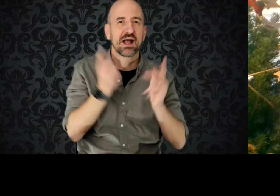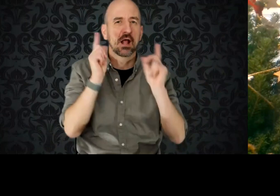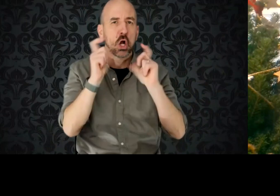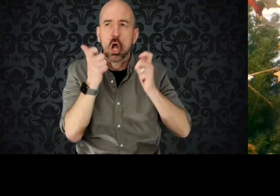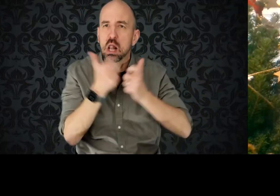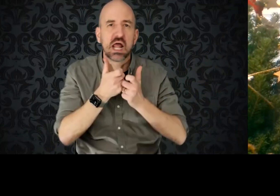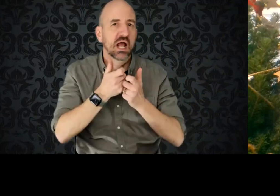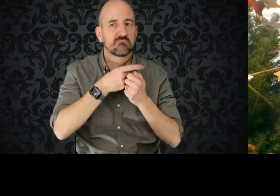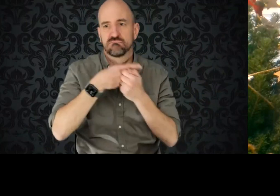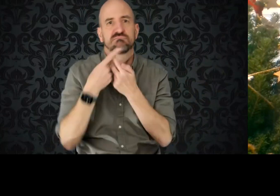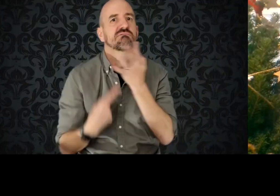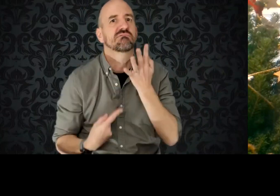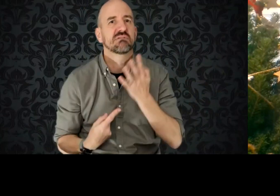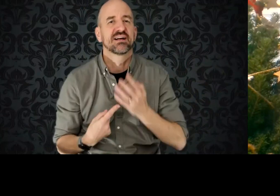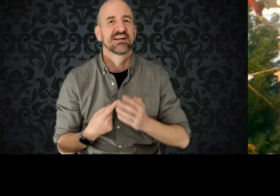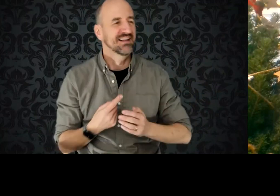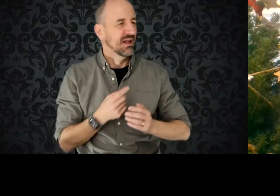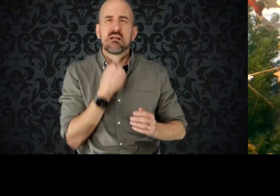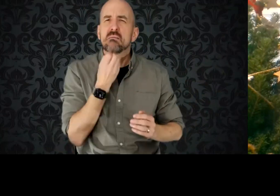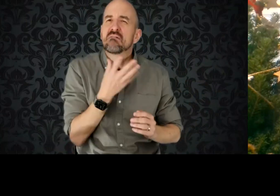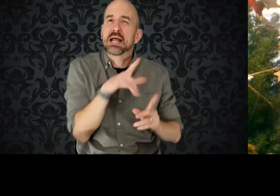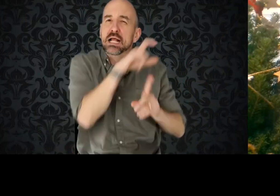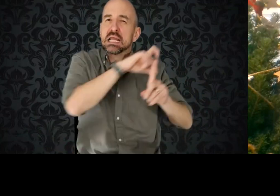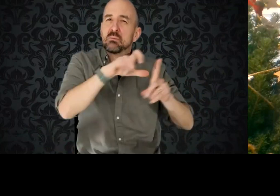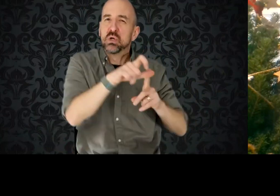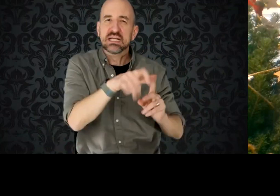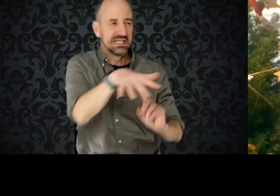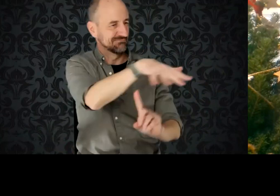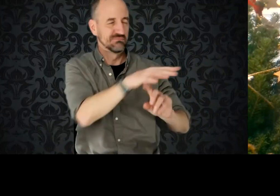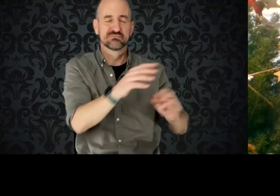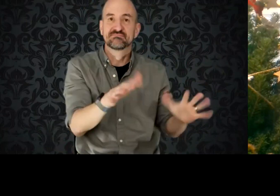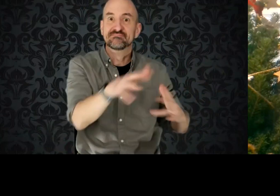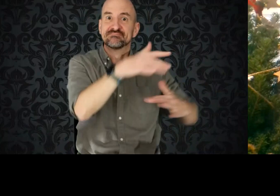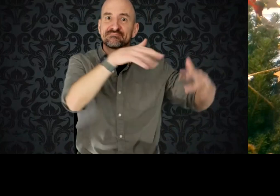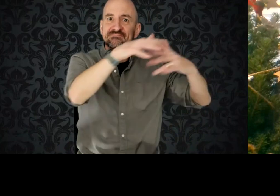restrictions are eased because it is a great place to come to. We have many varied